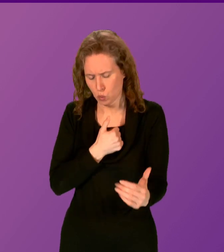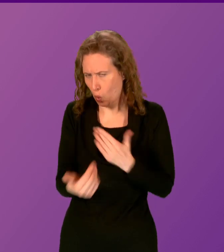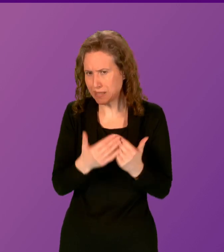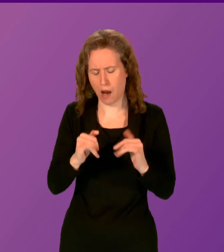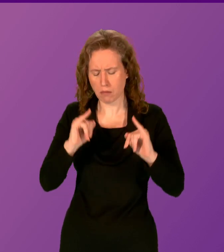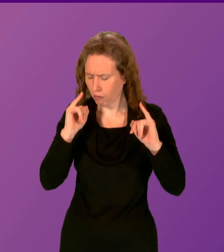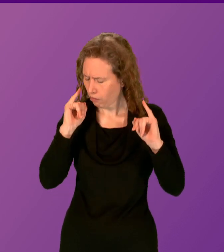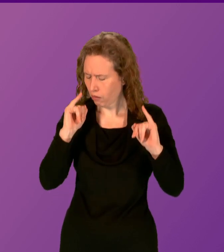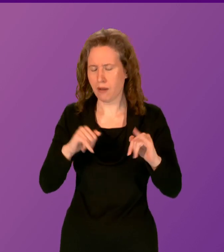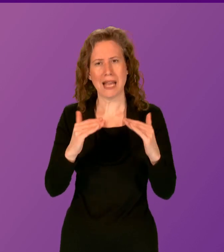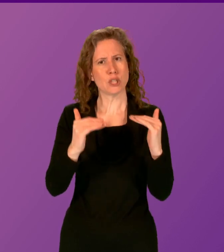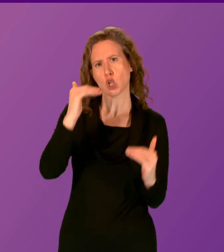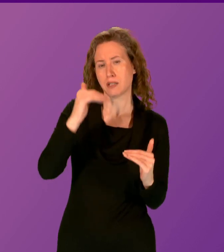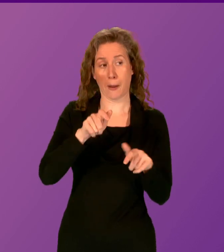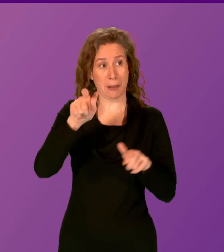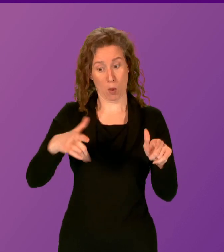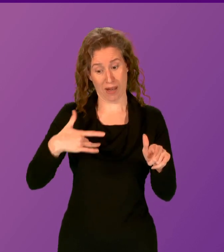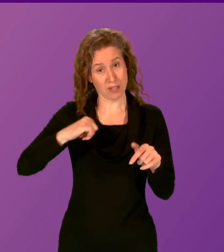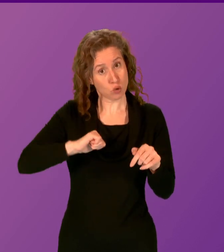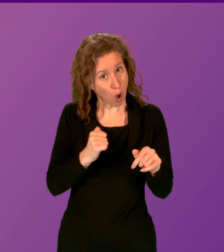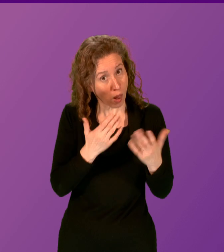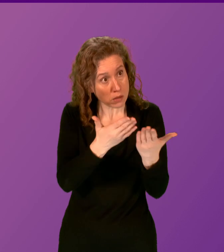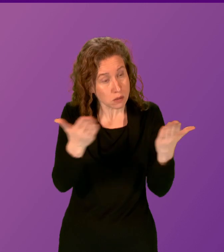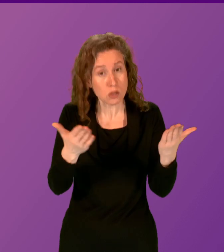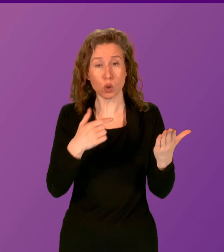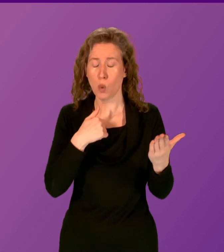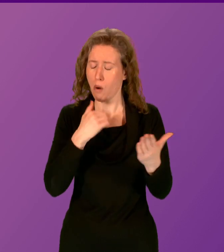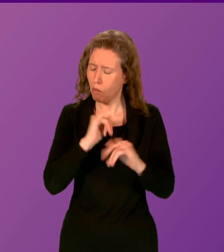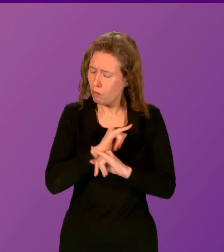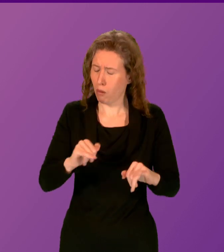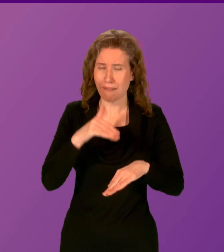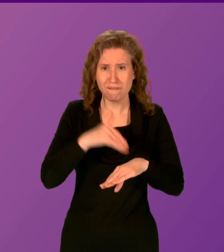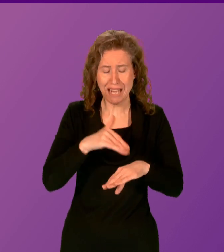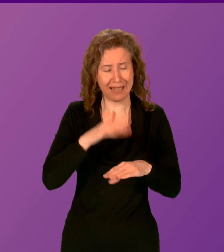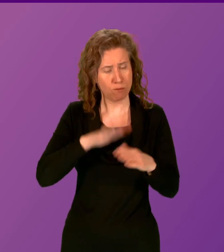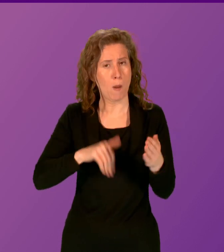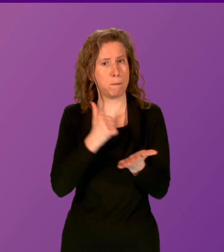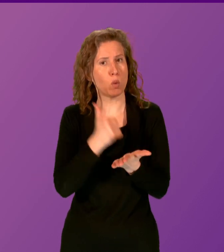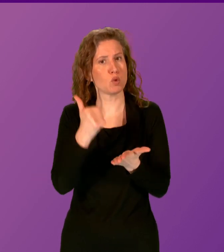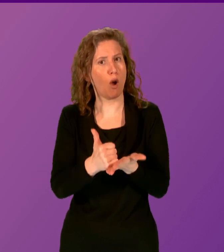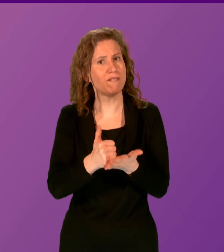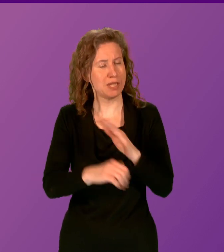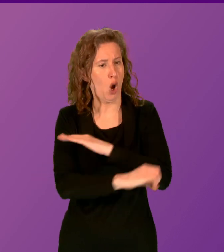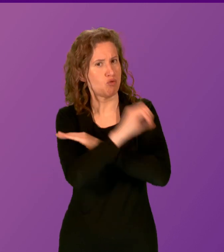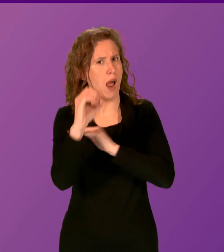imposed on those living in Scotland who were profoundly affected by the Post Office Horizon scandal?